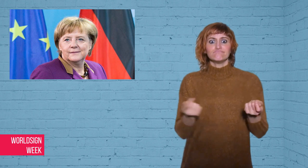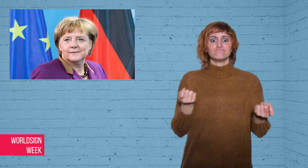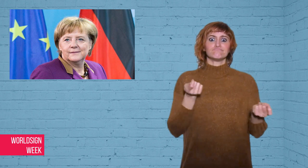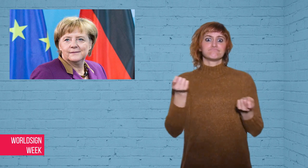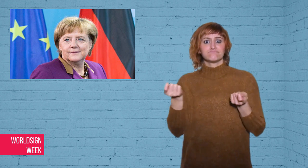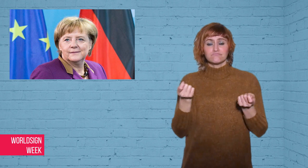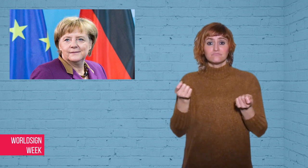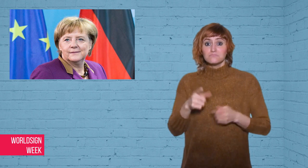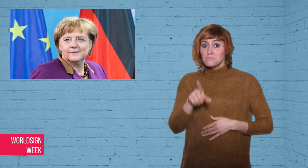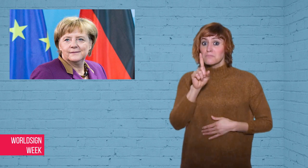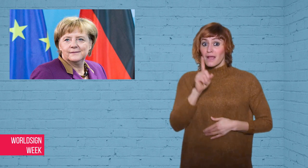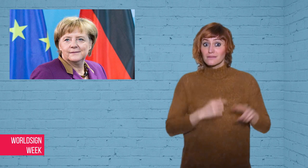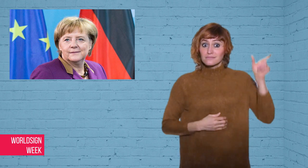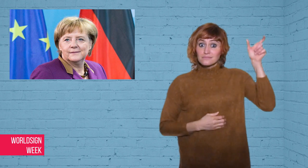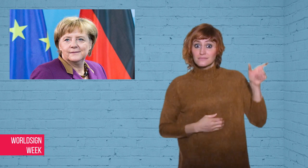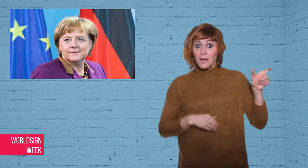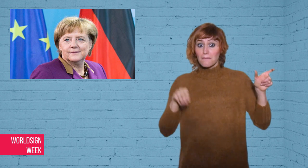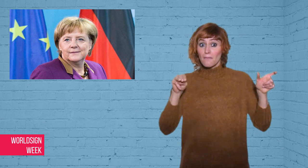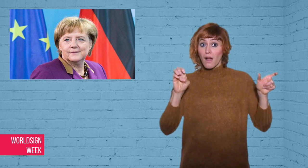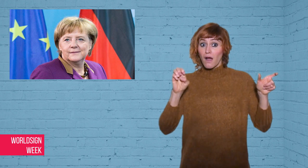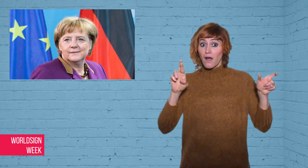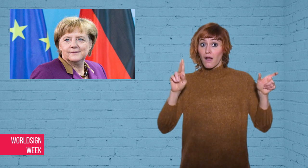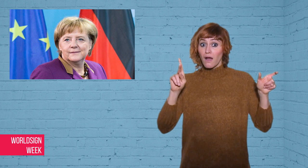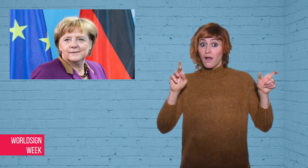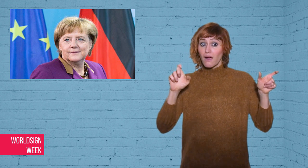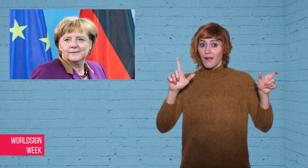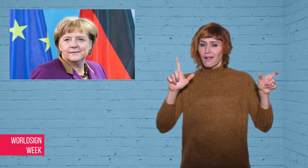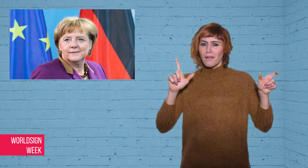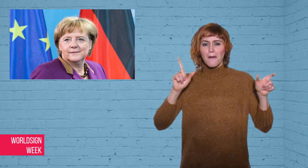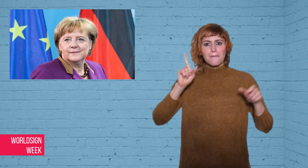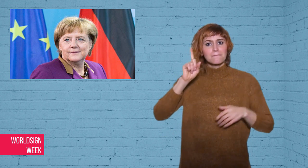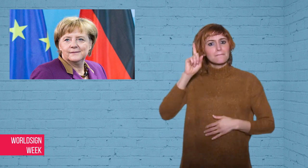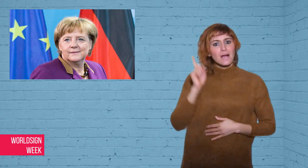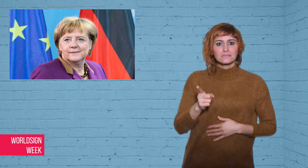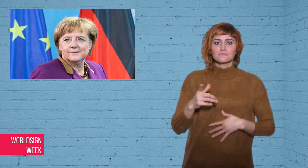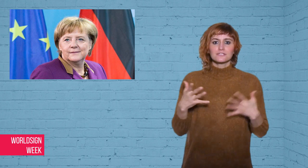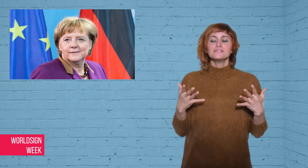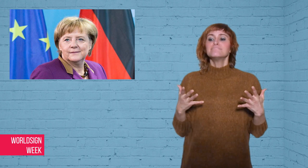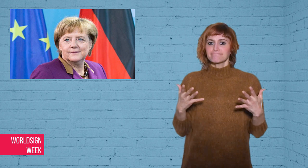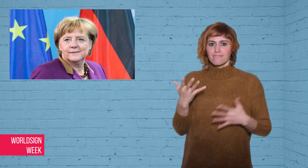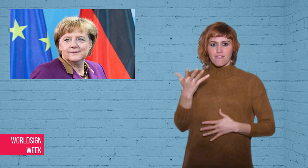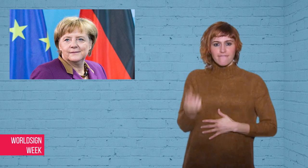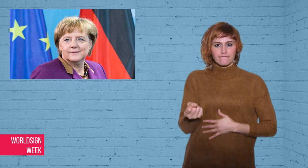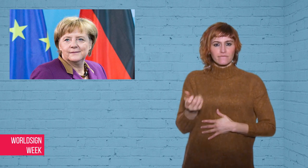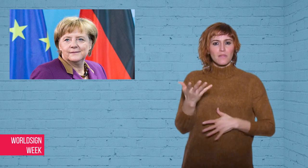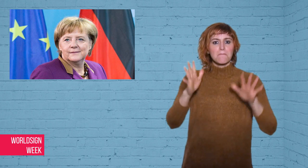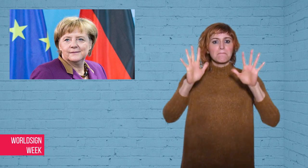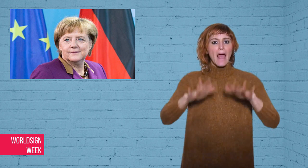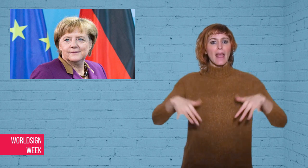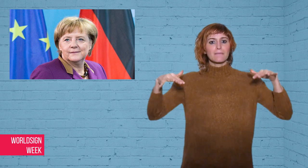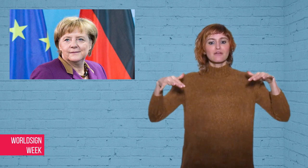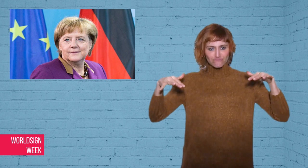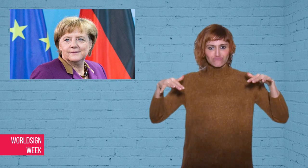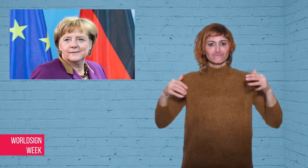but she must maintain the support of the parliament.